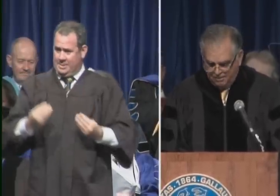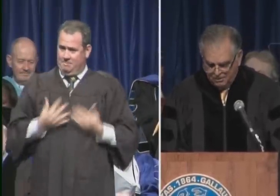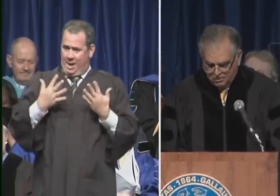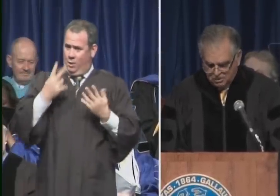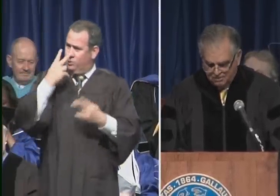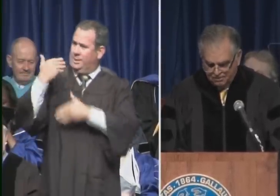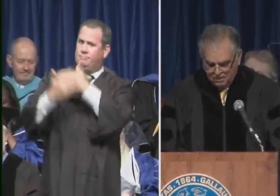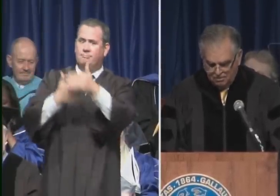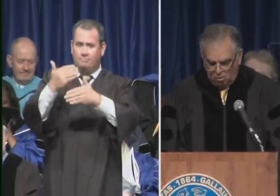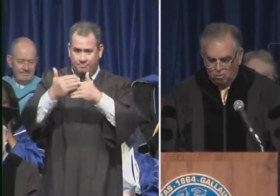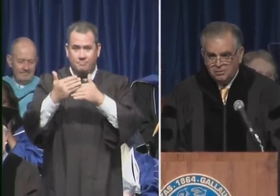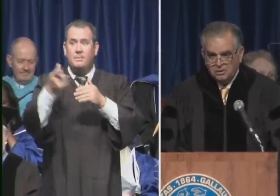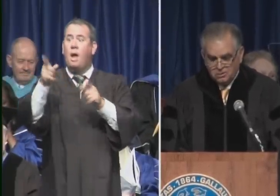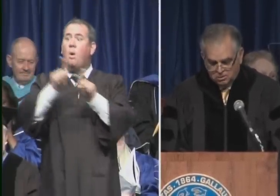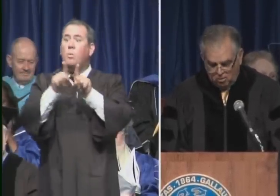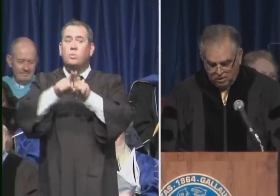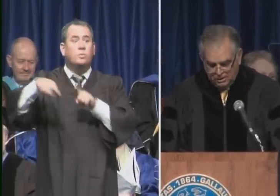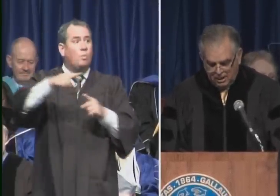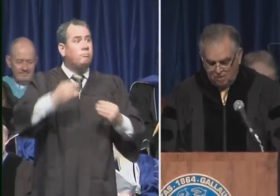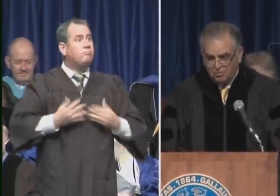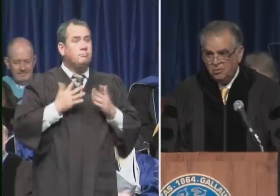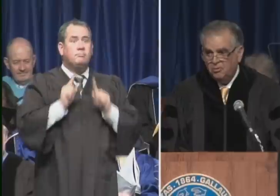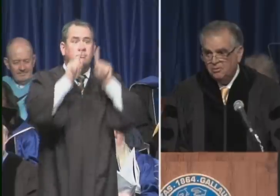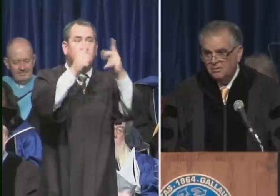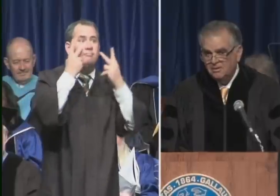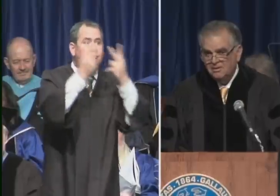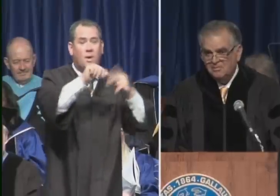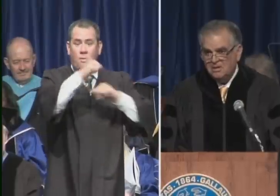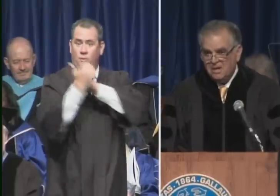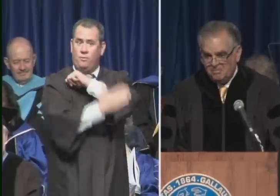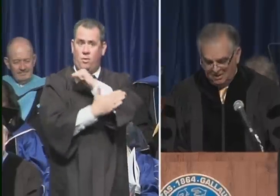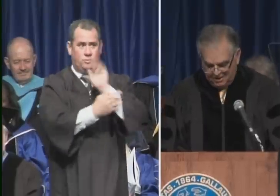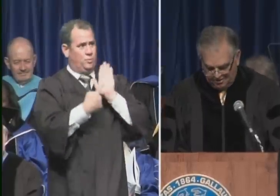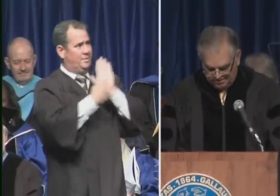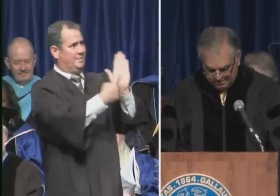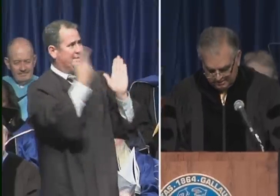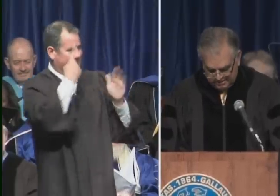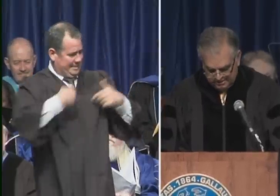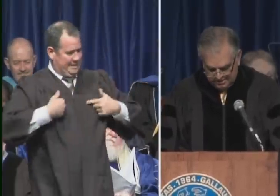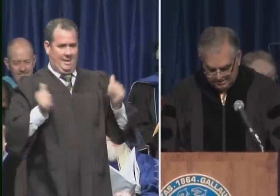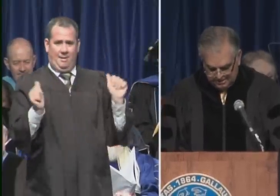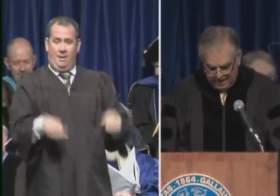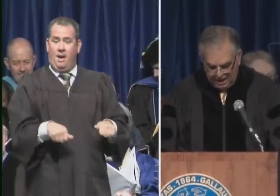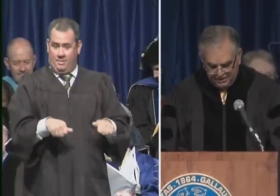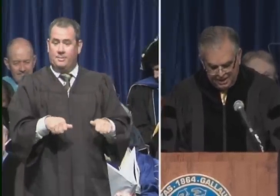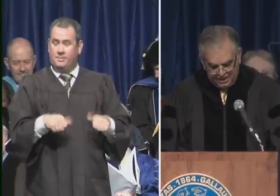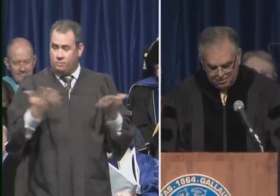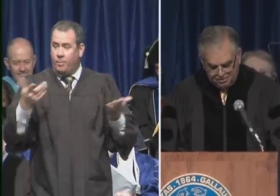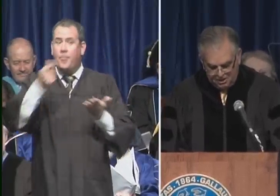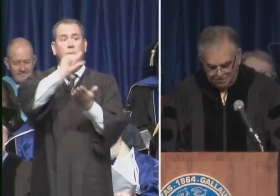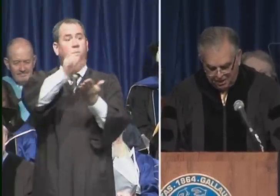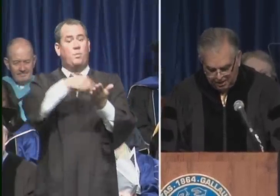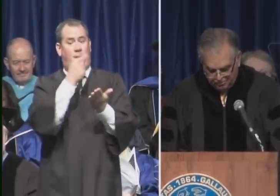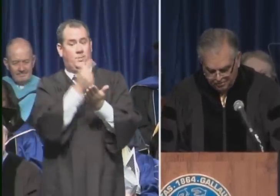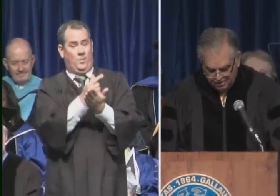boldness is going to help you become a leader. Gallaudet has long been a place where big dreams